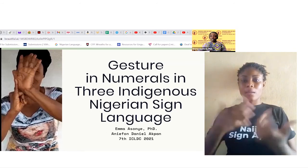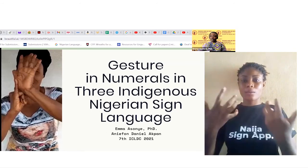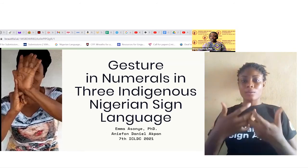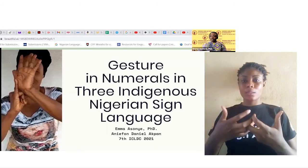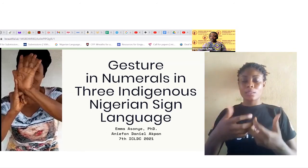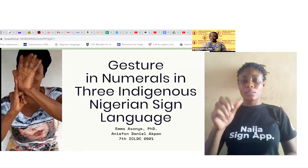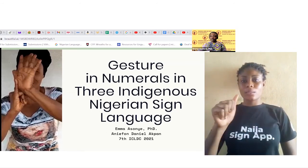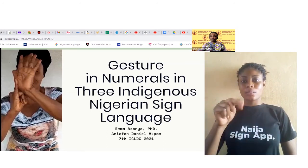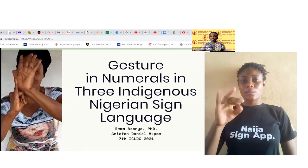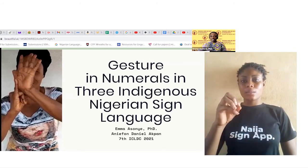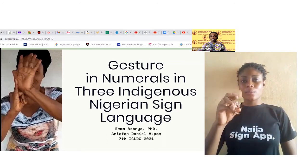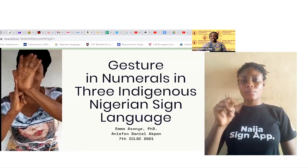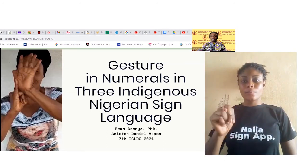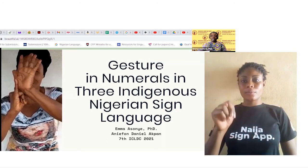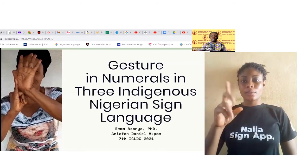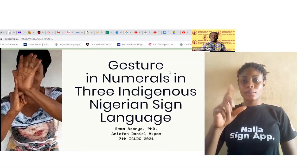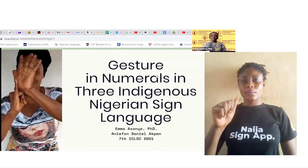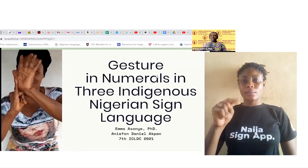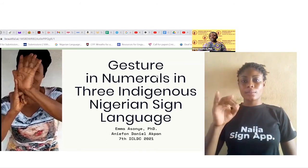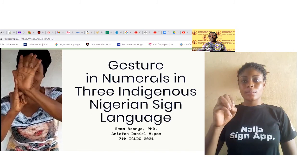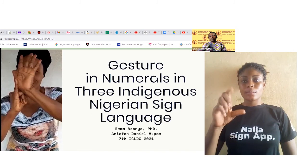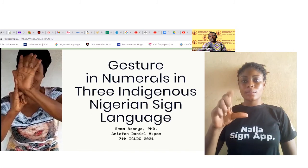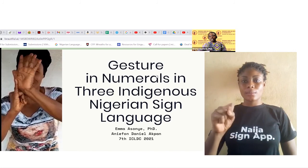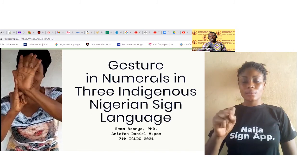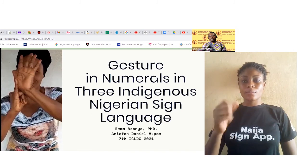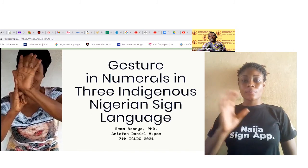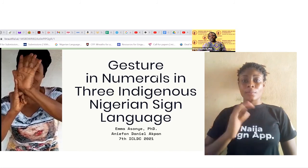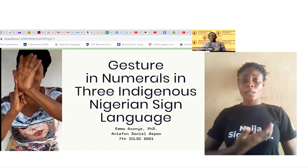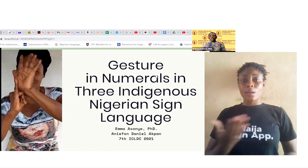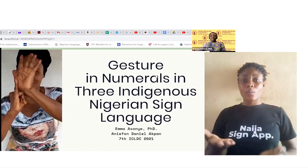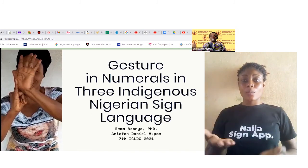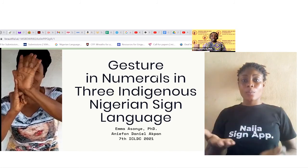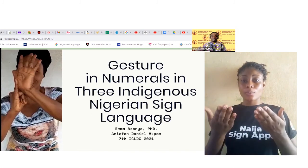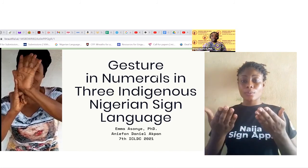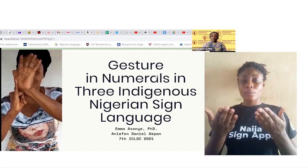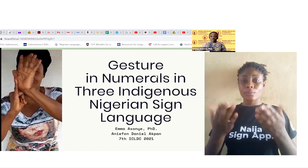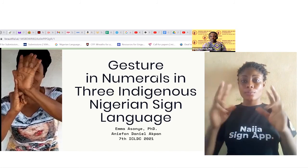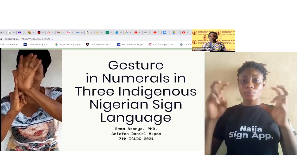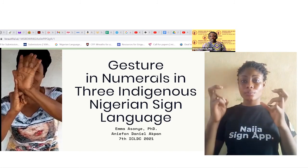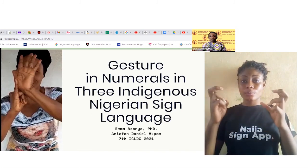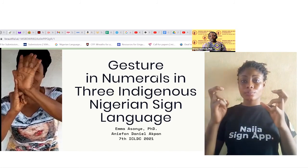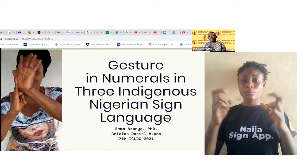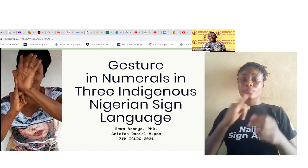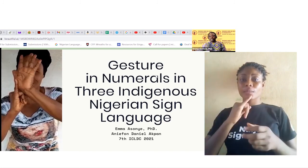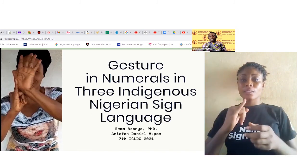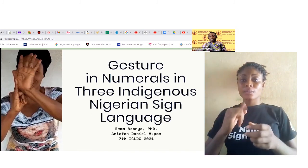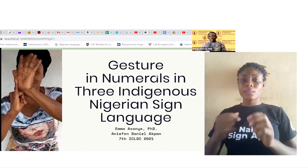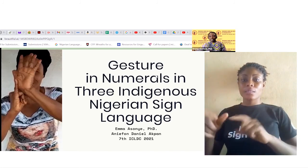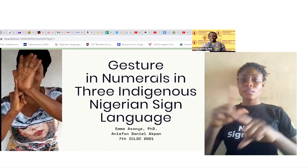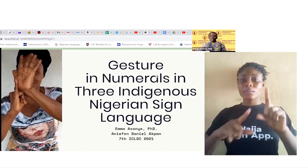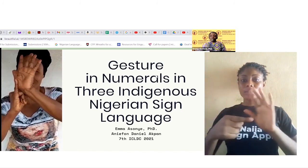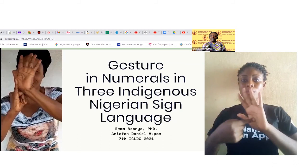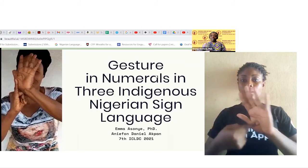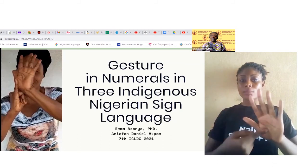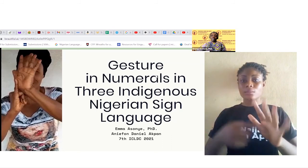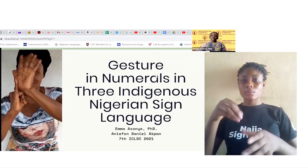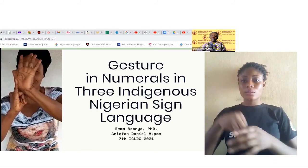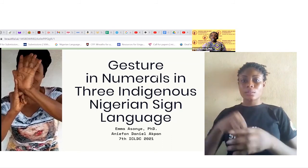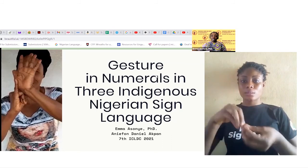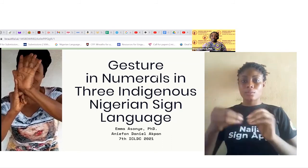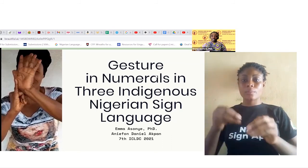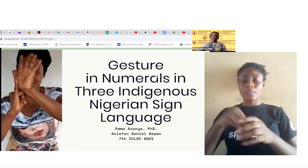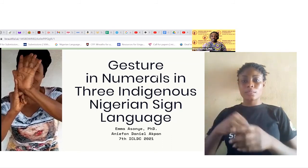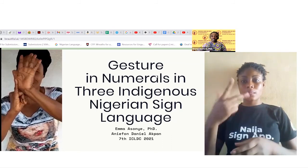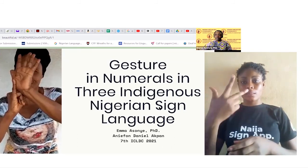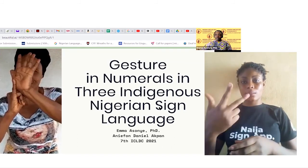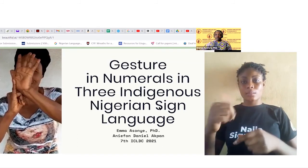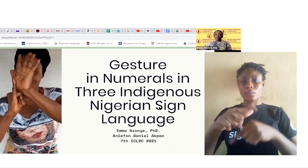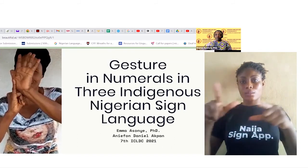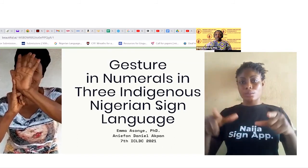topic of a presentation is Gestures in Numerals in Three Indigenous Nigerian Sign Languages. We